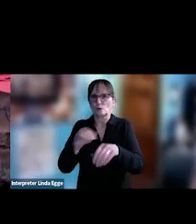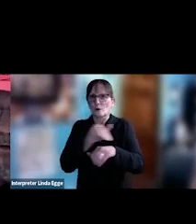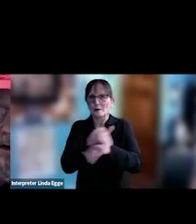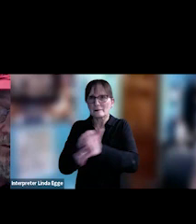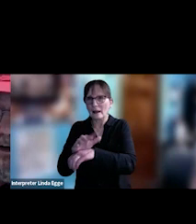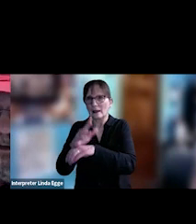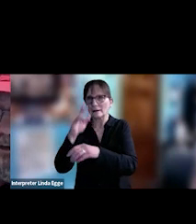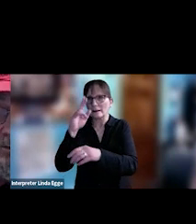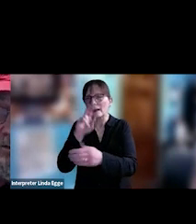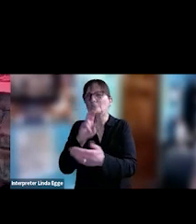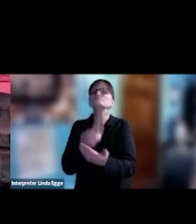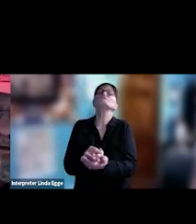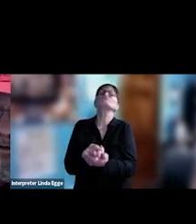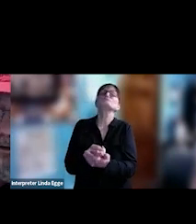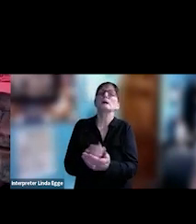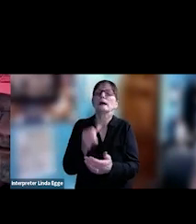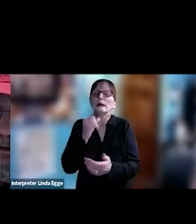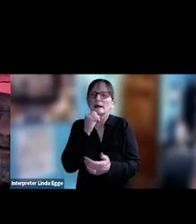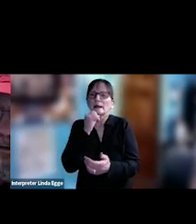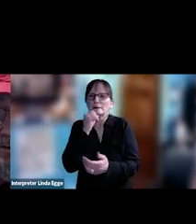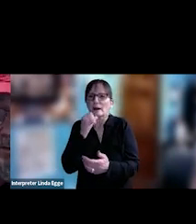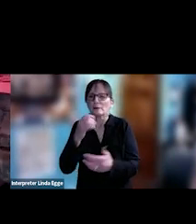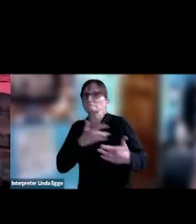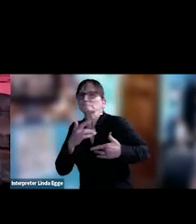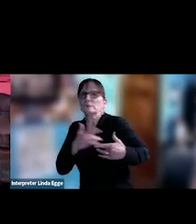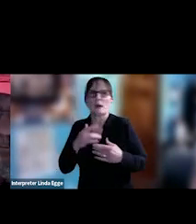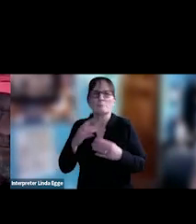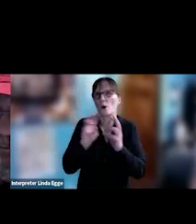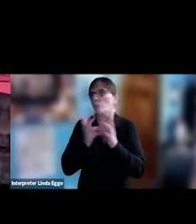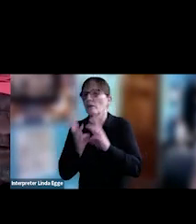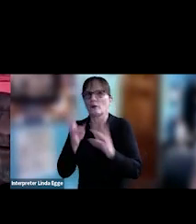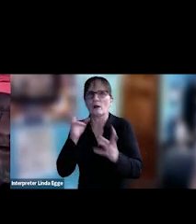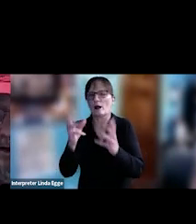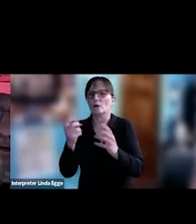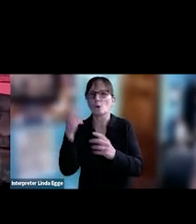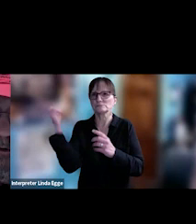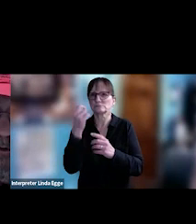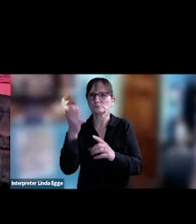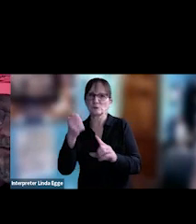and not worry about the rain coming through the window, or somebody gonna come up and knock you in the head,